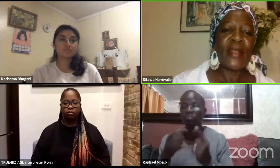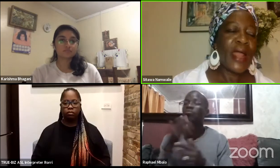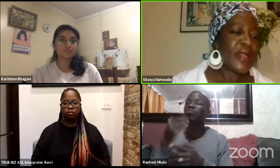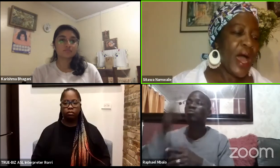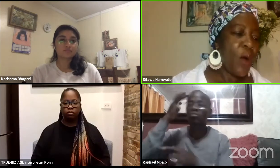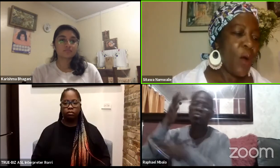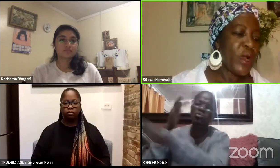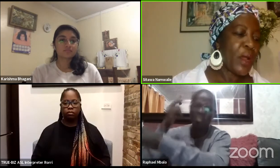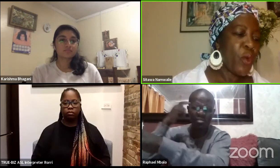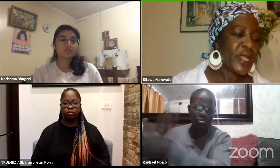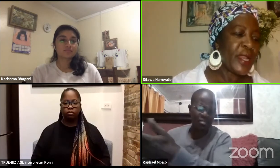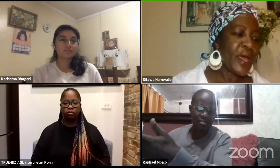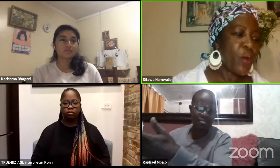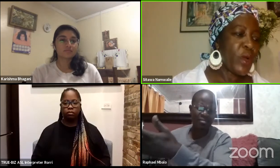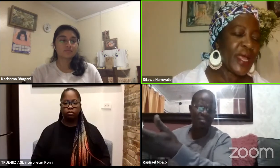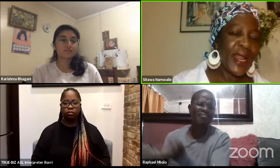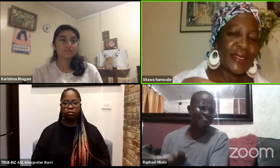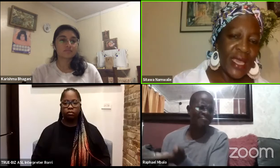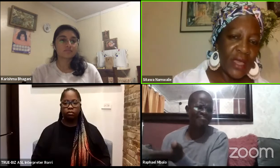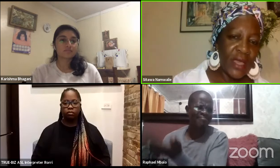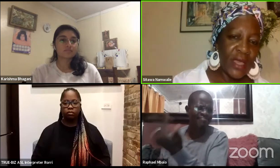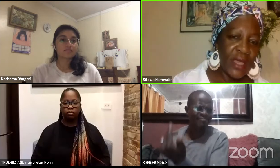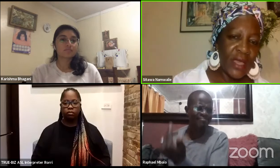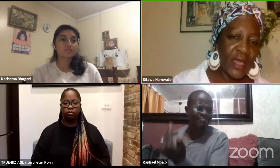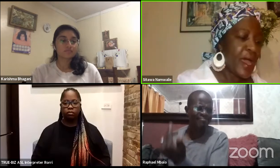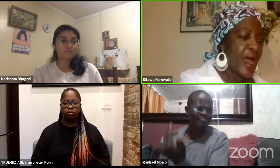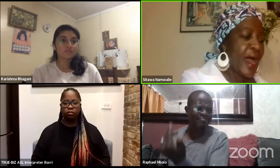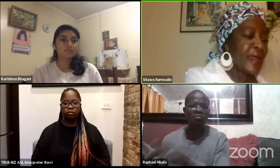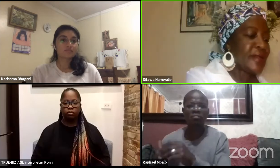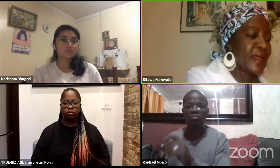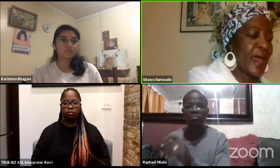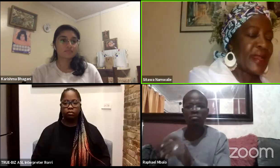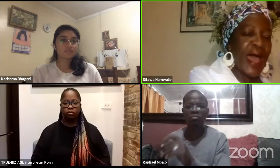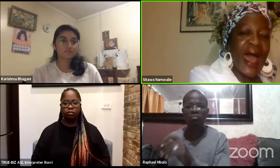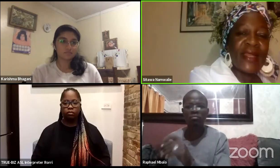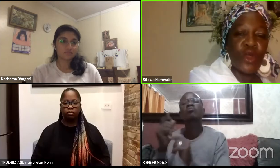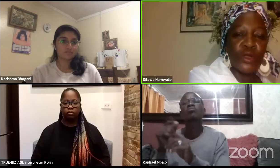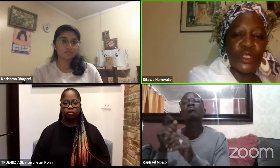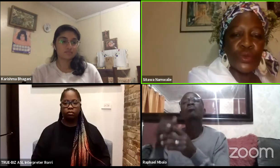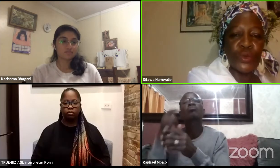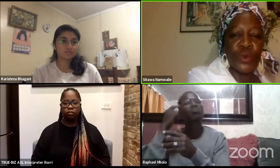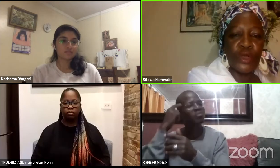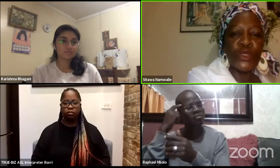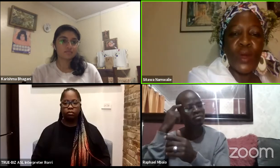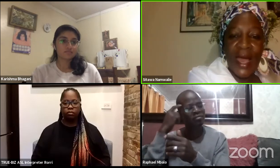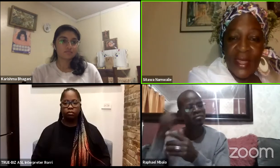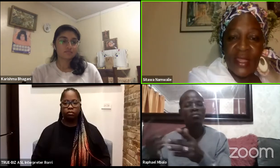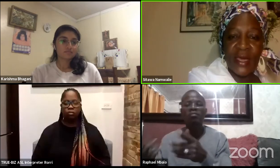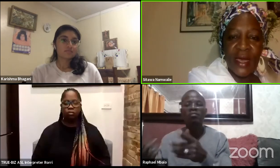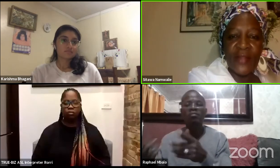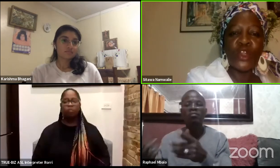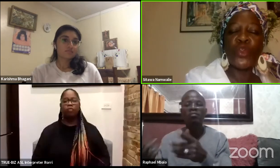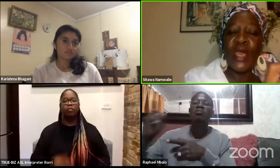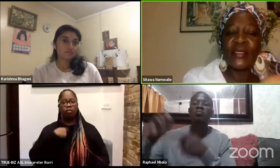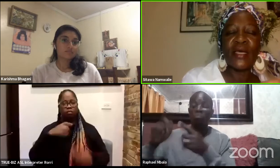and what can what can I take from what you think and add it onto what I think and then create